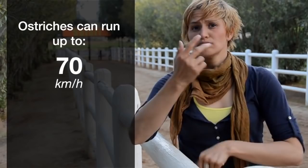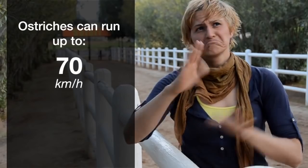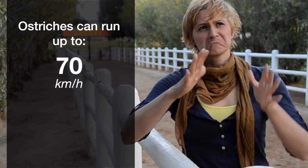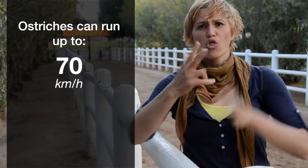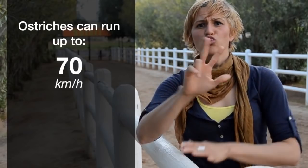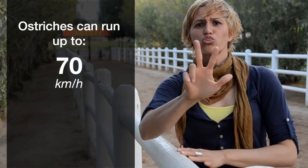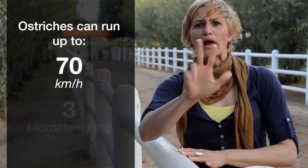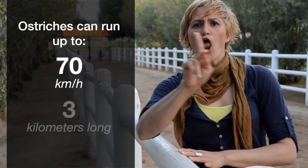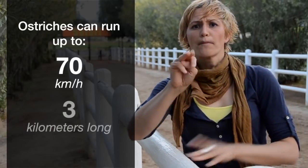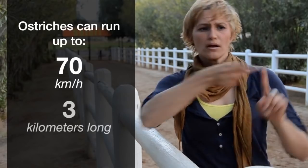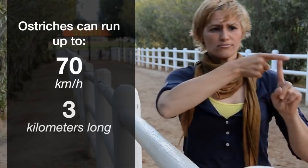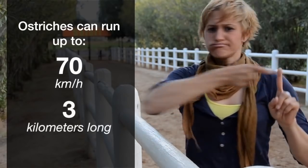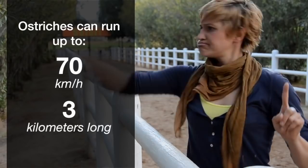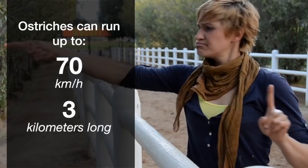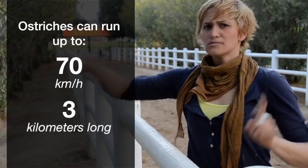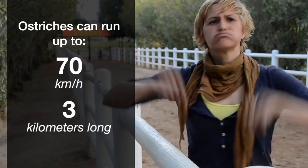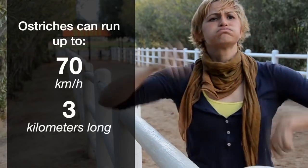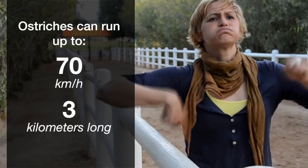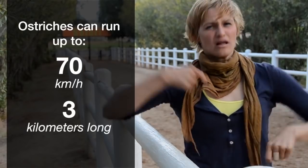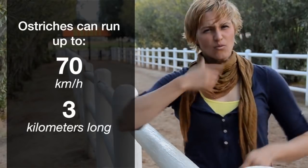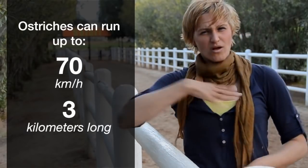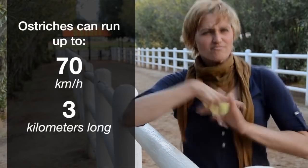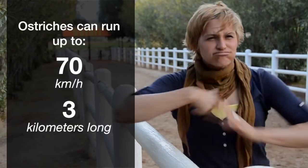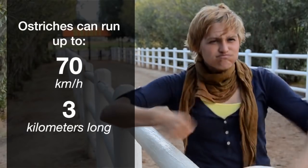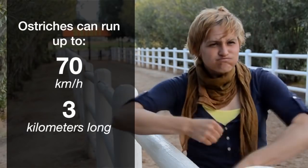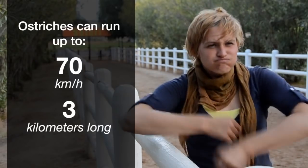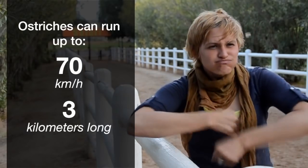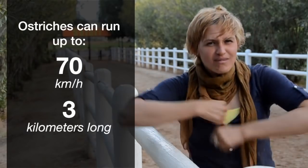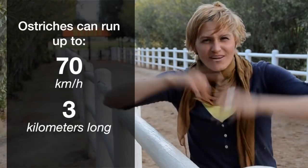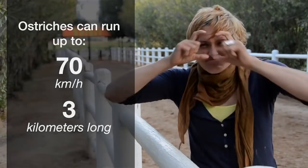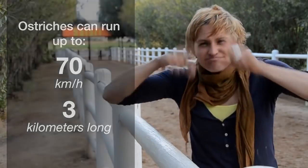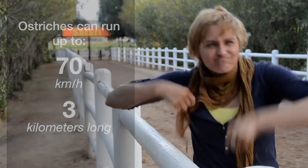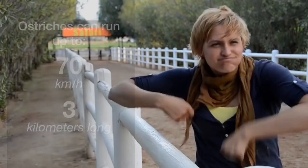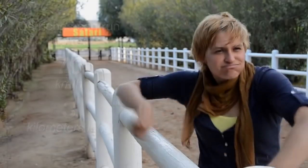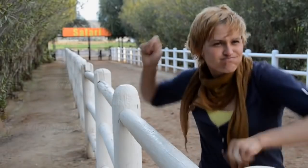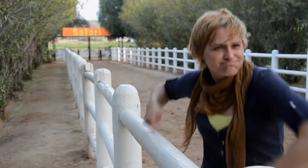70 km/hr.